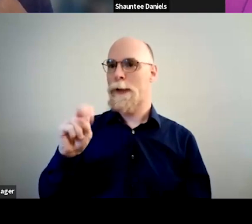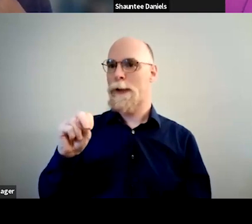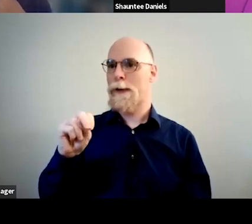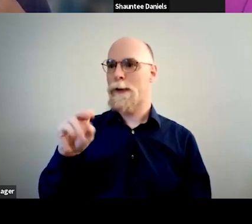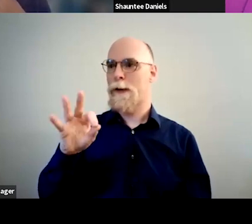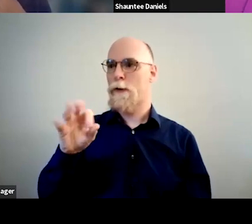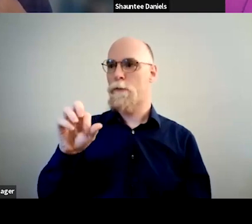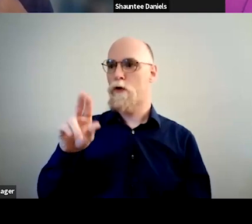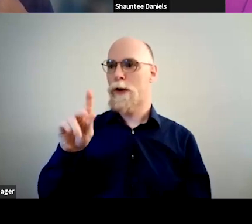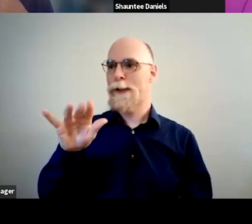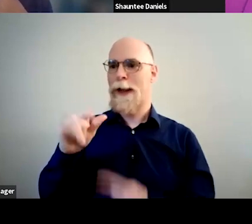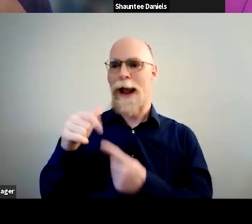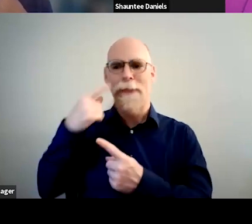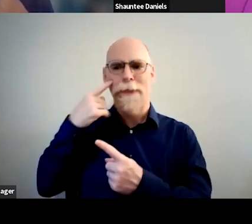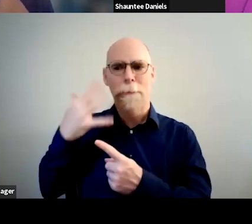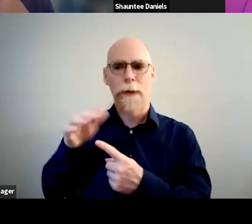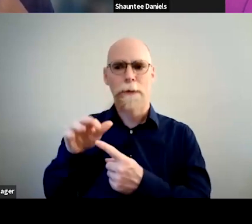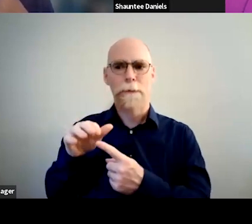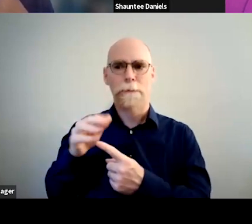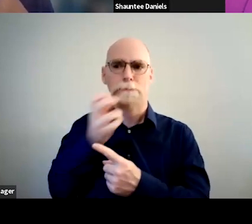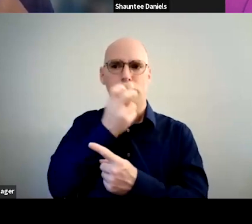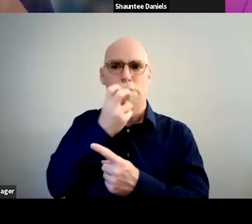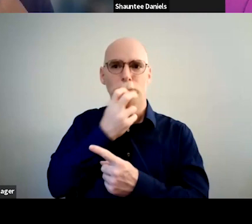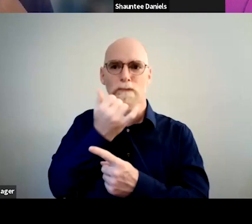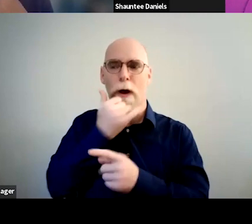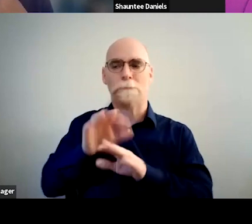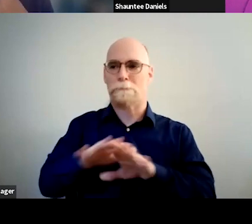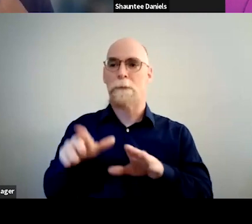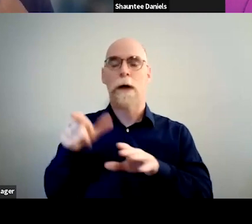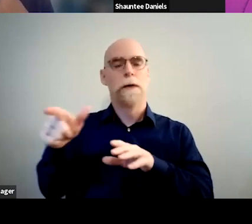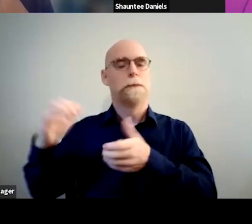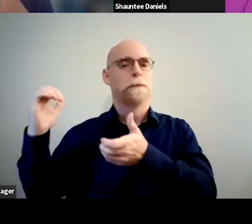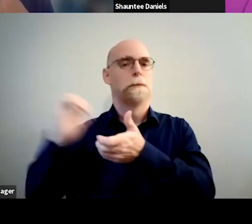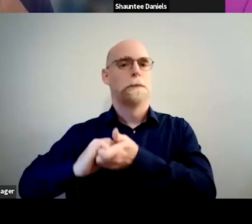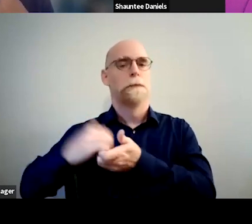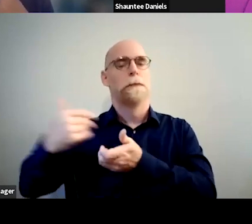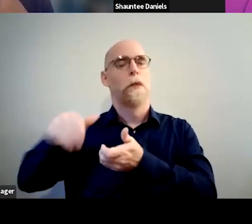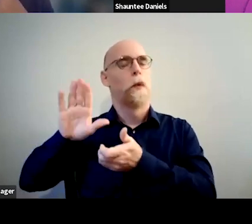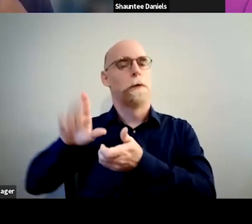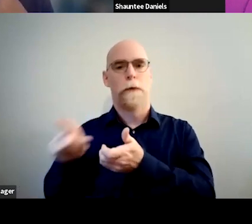who is a wonderful partner with The Peale and the Baltimore National Heritage Area